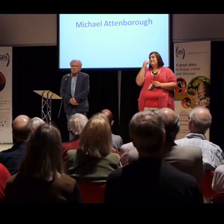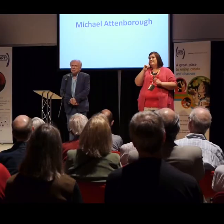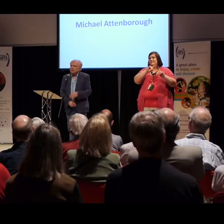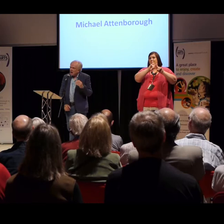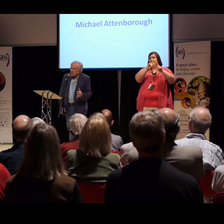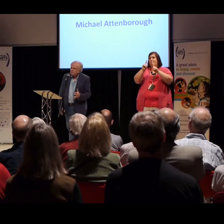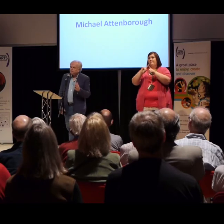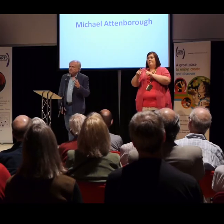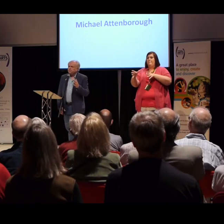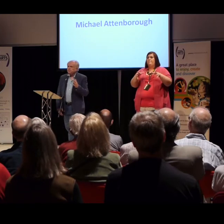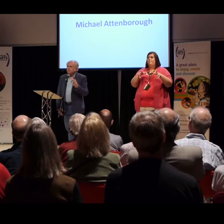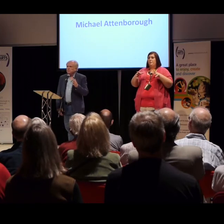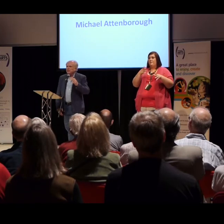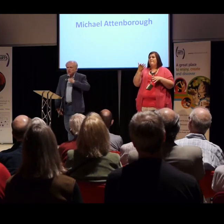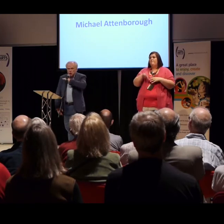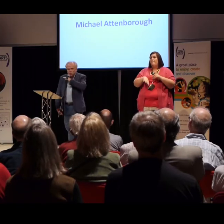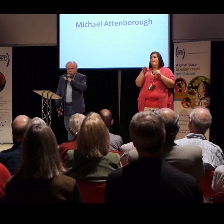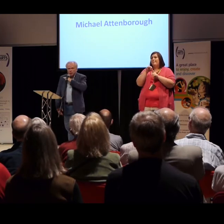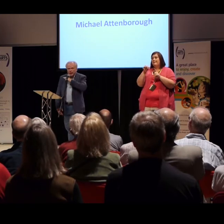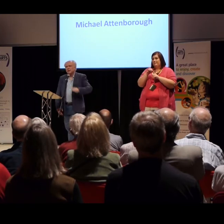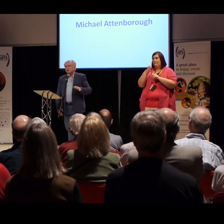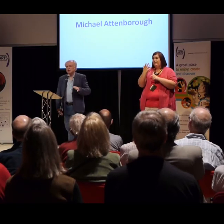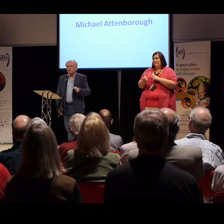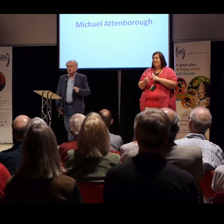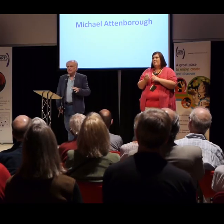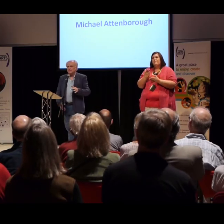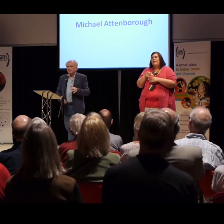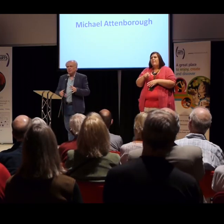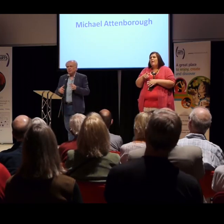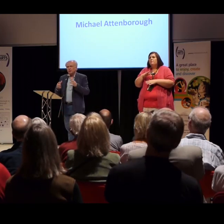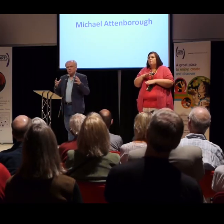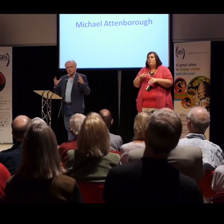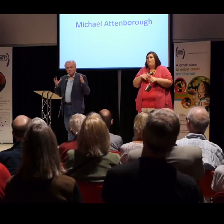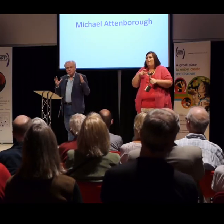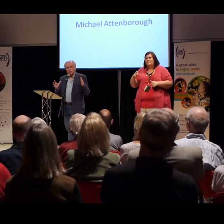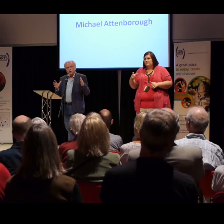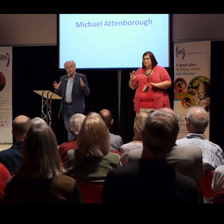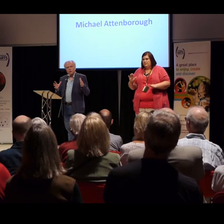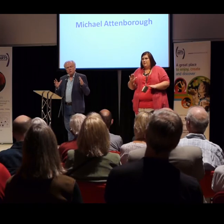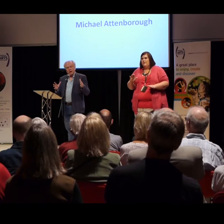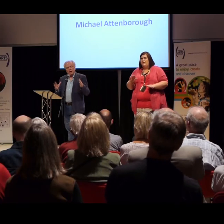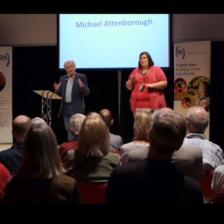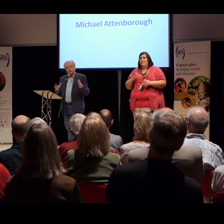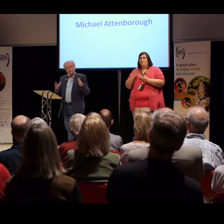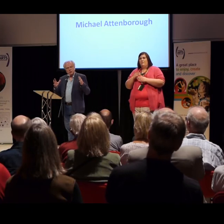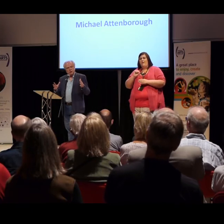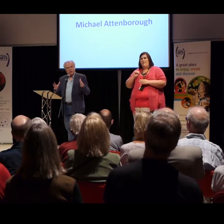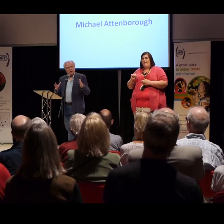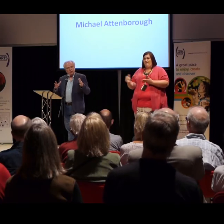But, again, it's no accident that two thirds of that collection is currently